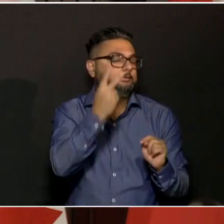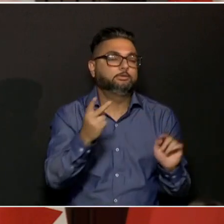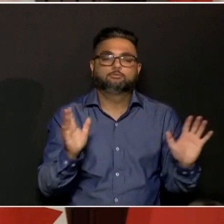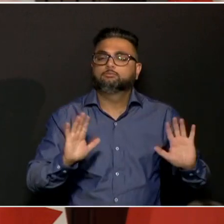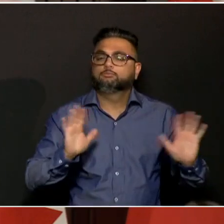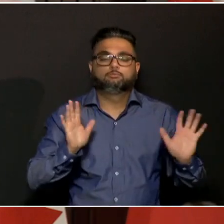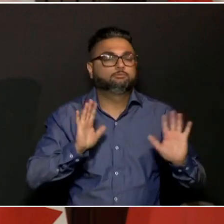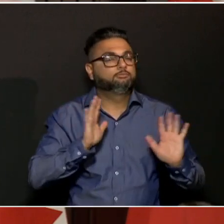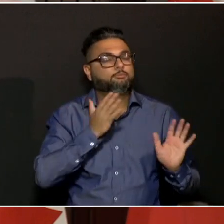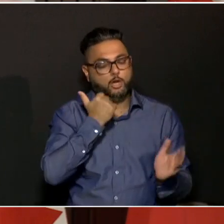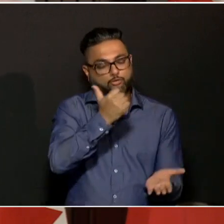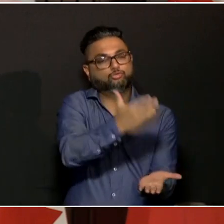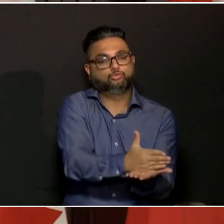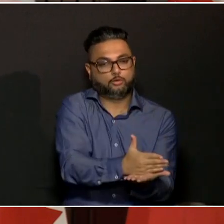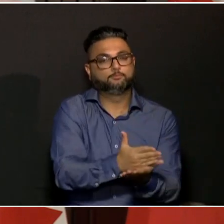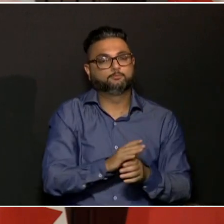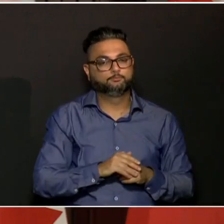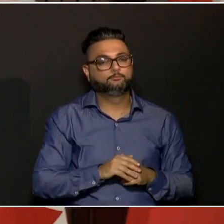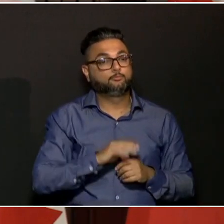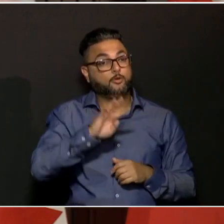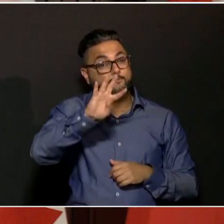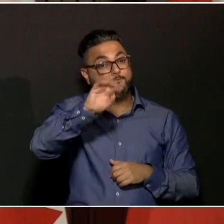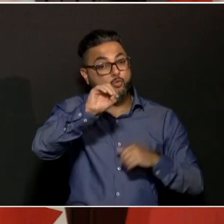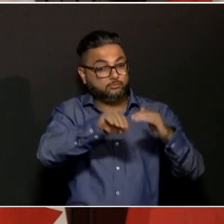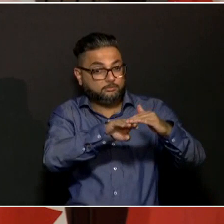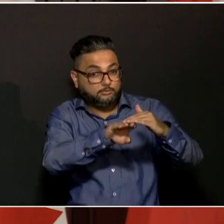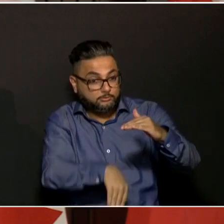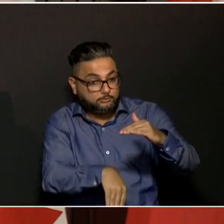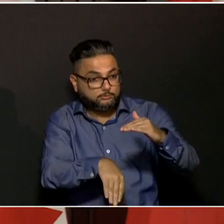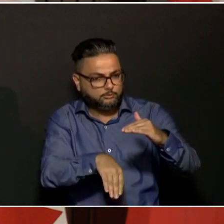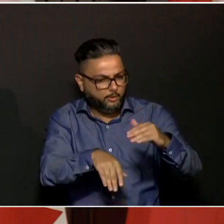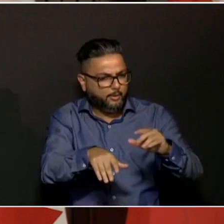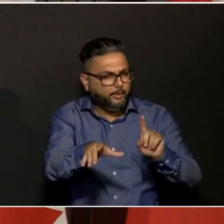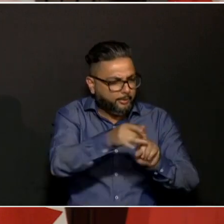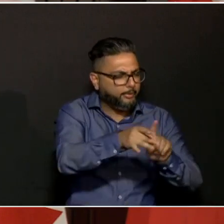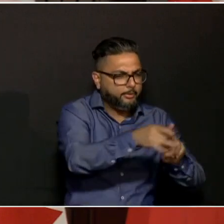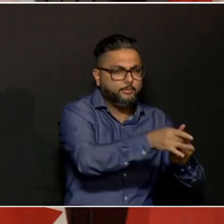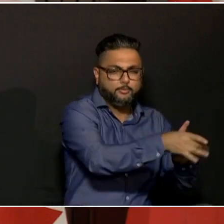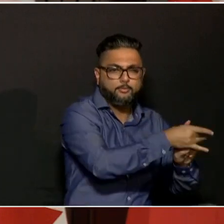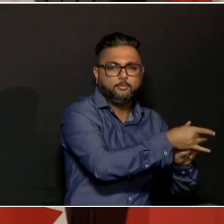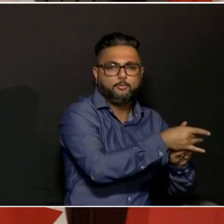can be seen the numbers that are basically under the age of 40, 39